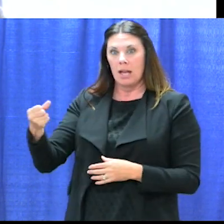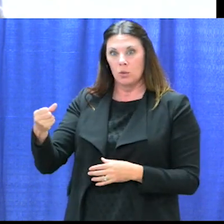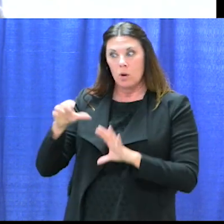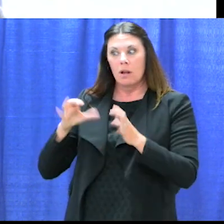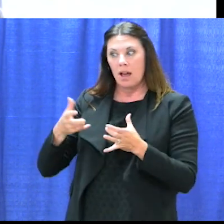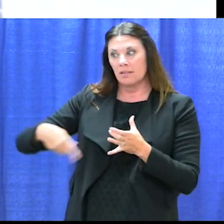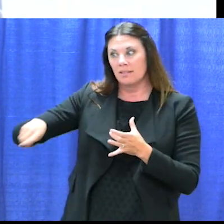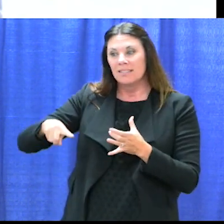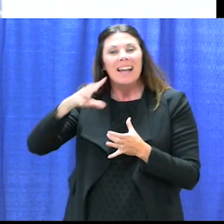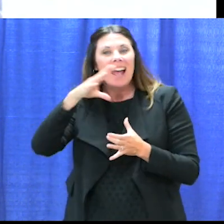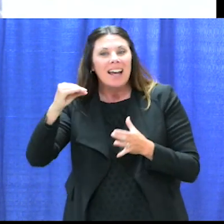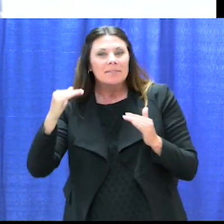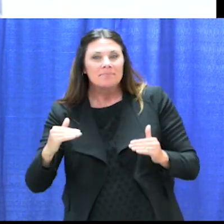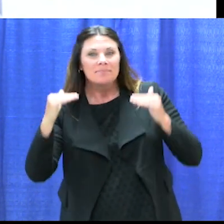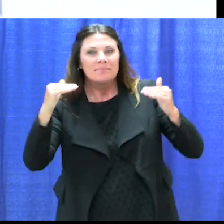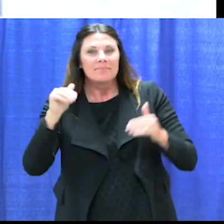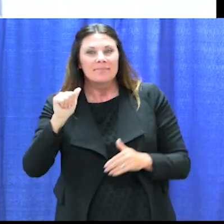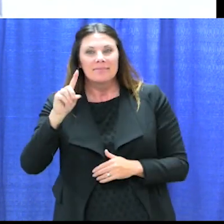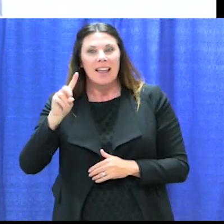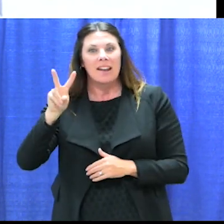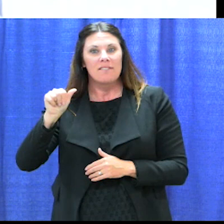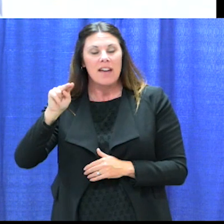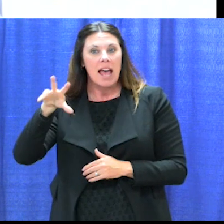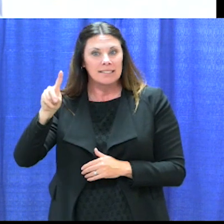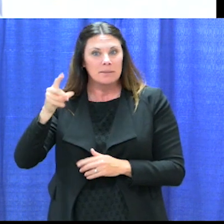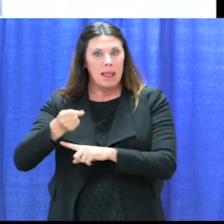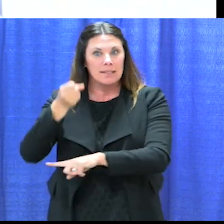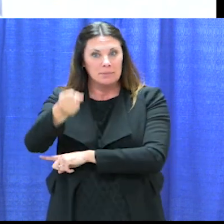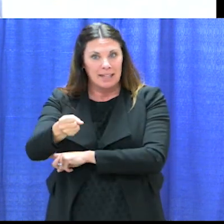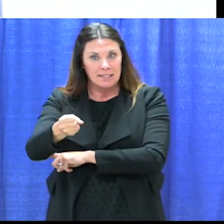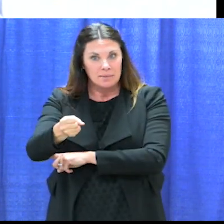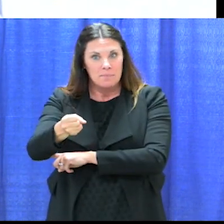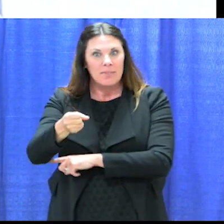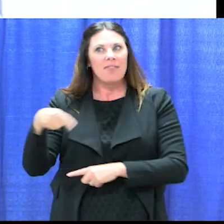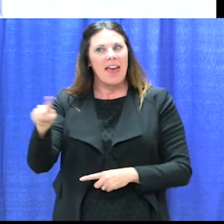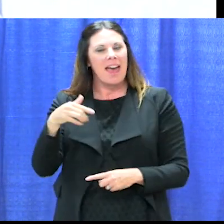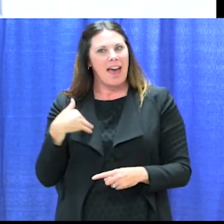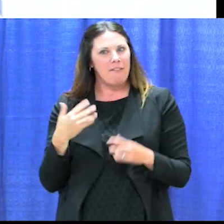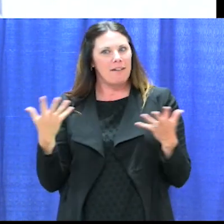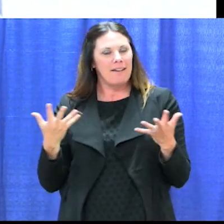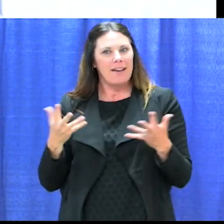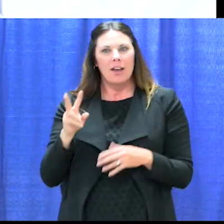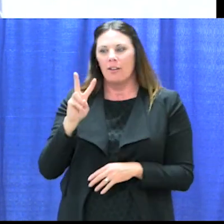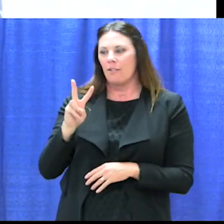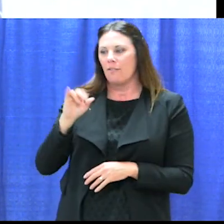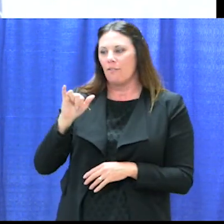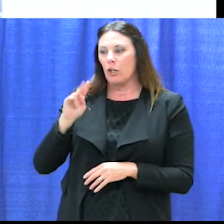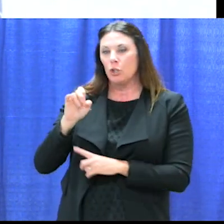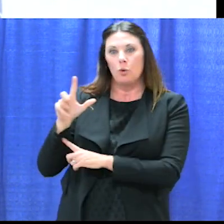including advanced placement through Adhesive, our partner and those free classes include virtual robotics missions for grades 2 through 12.